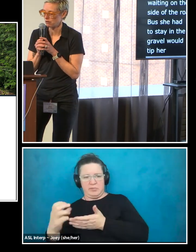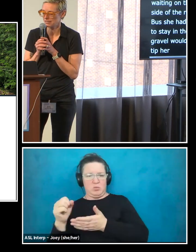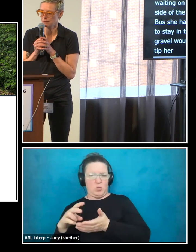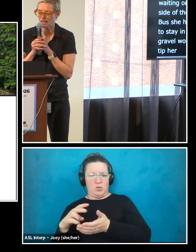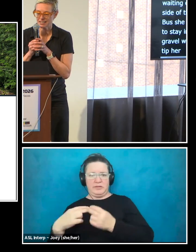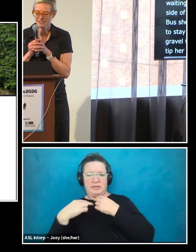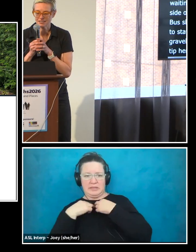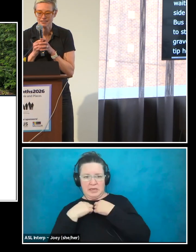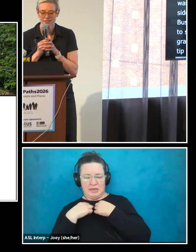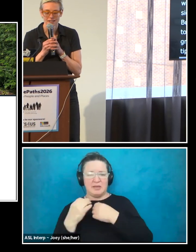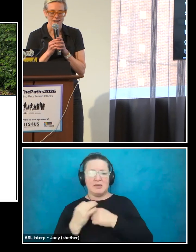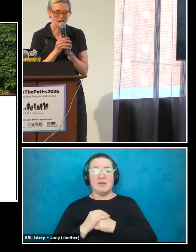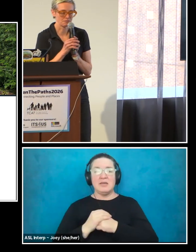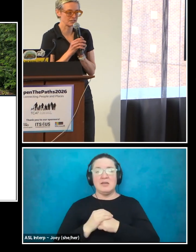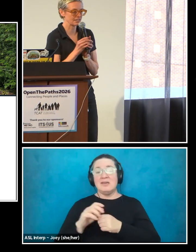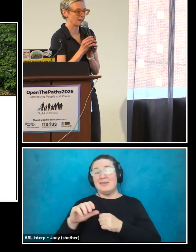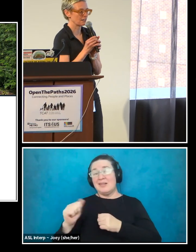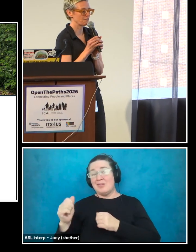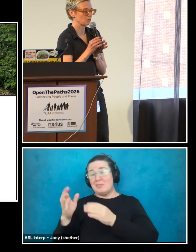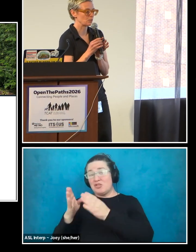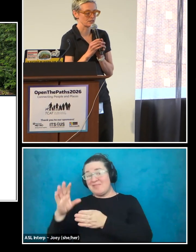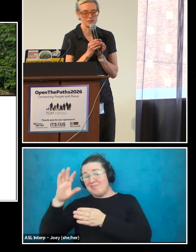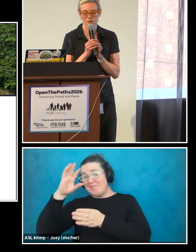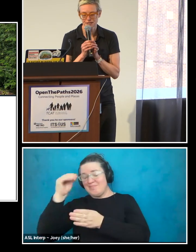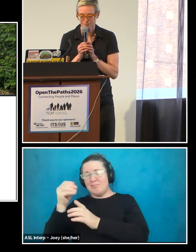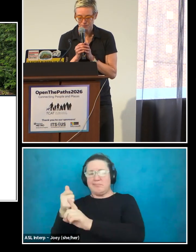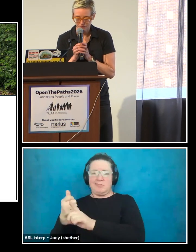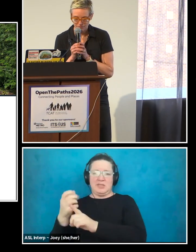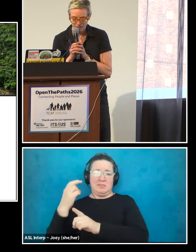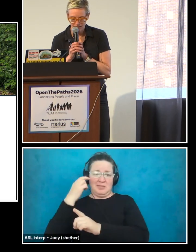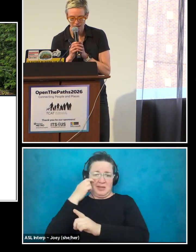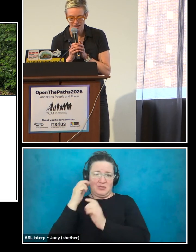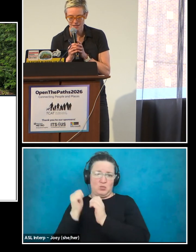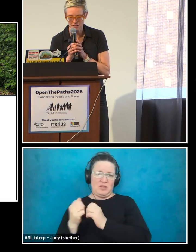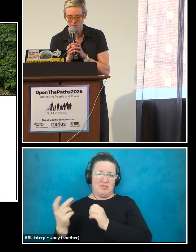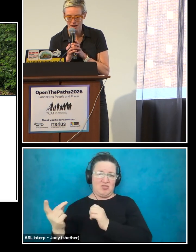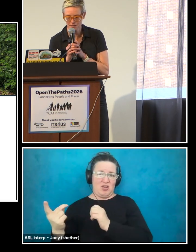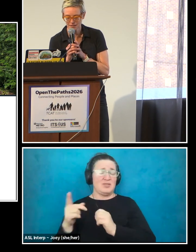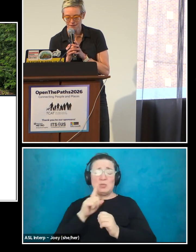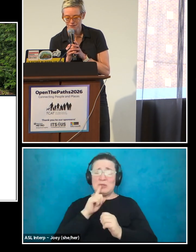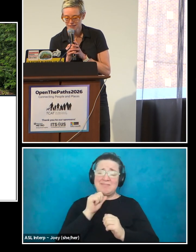whizzing by us and um really not a comfortable place to wait. Uh, and then on the bottom left